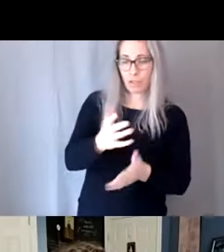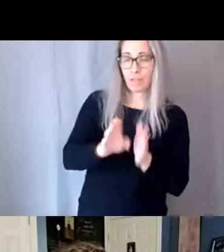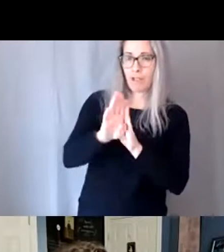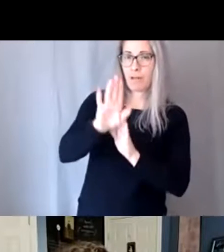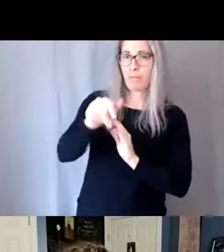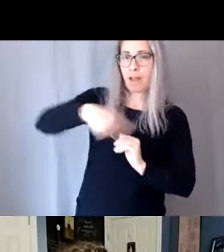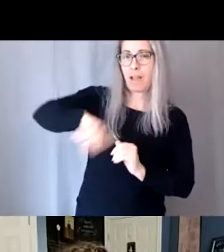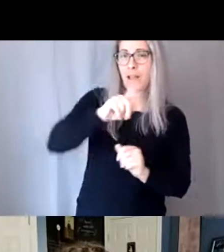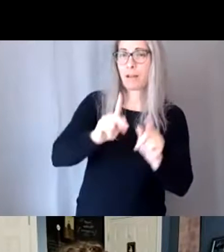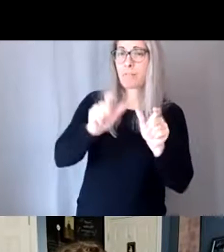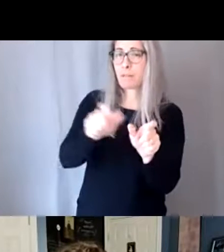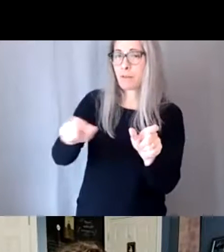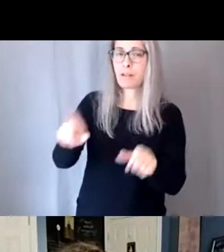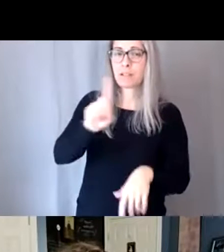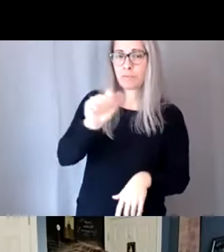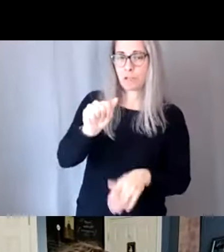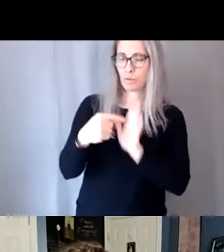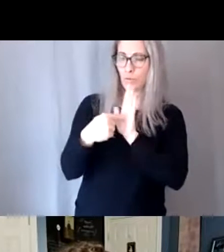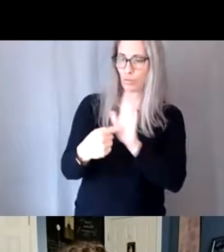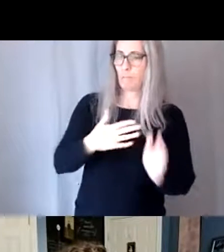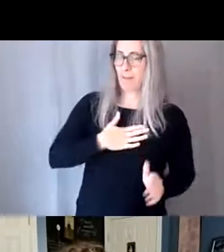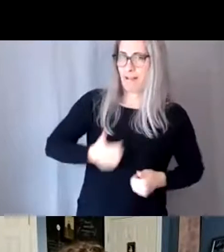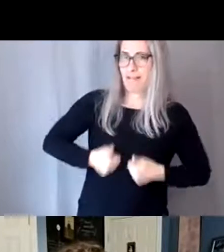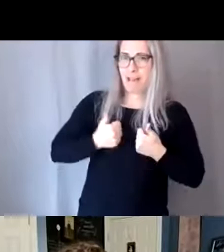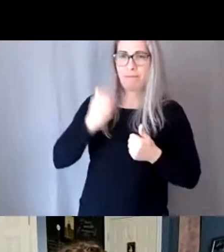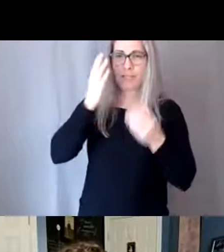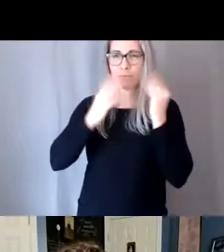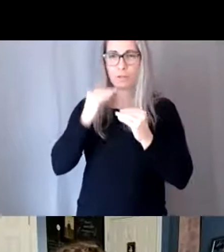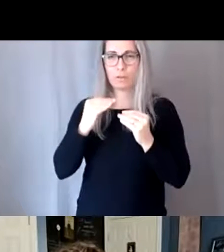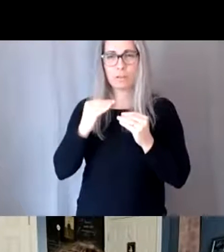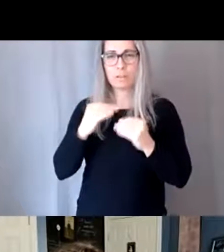describe our own life experiences it is not primarily how we are treated